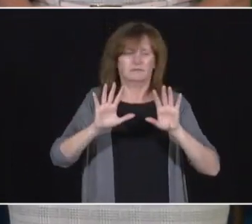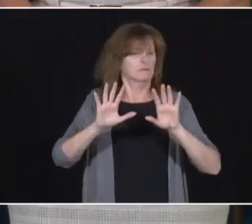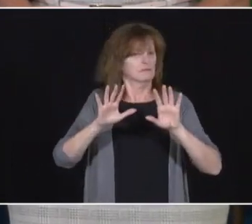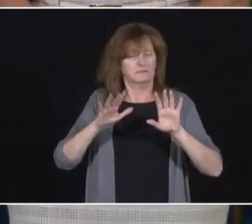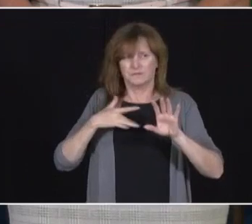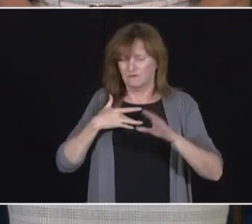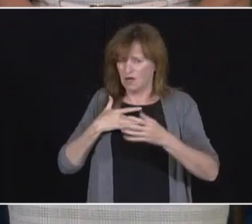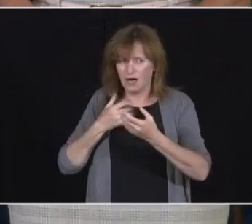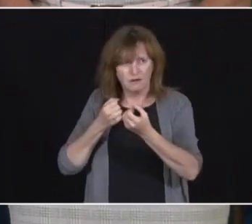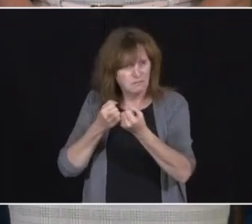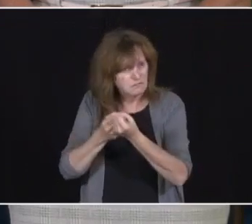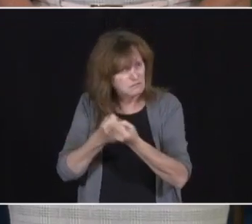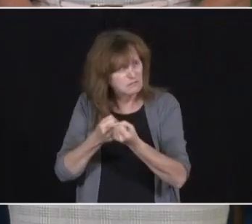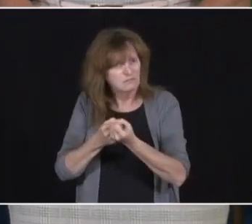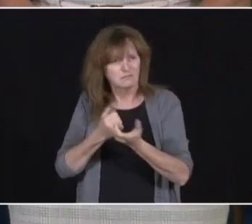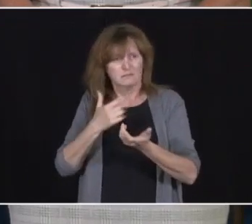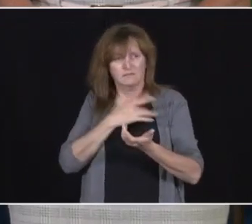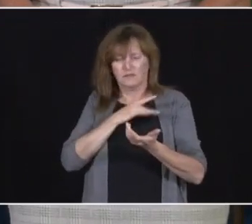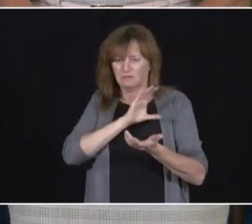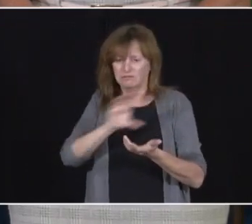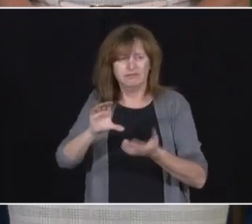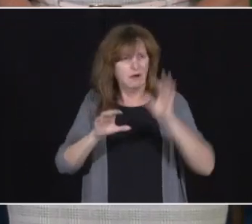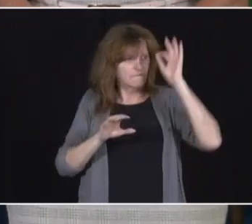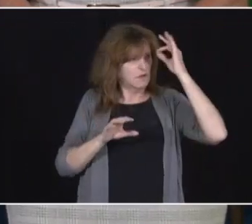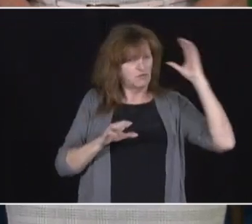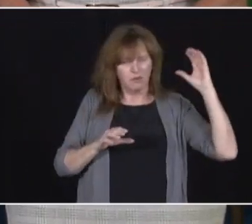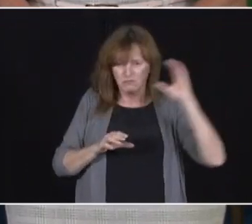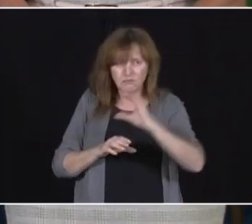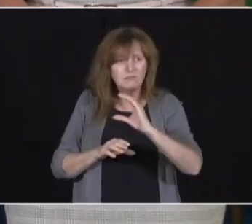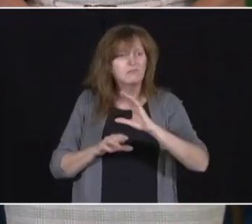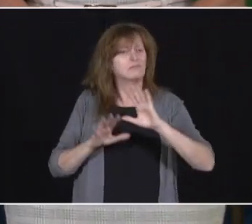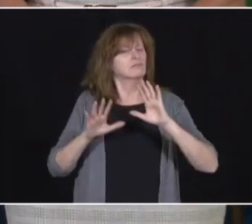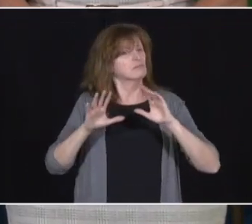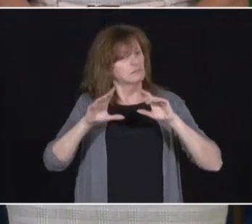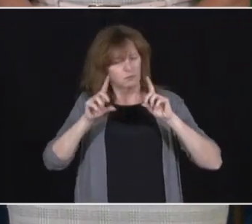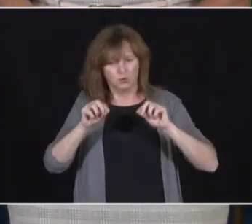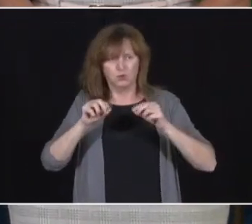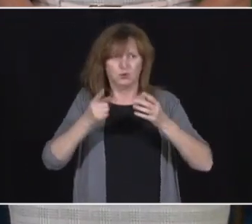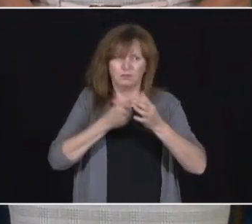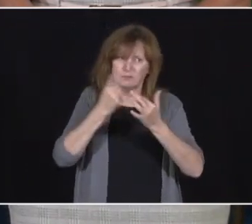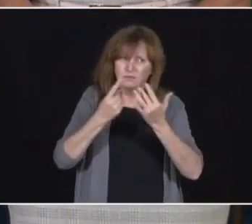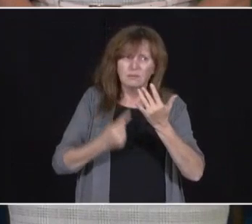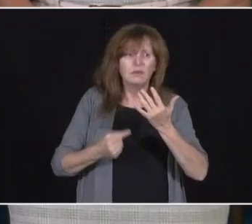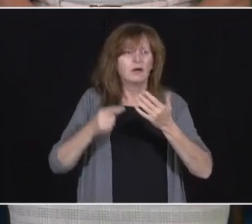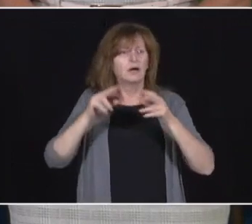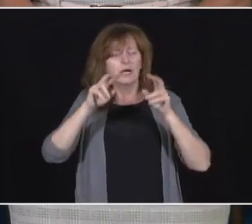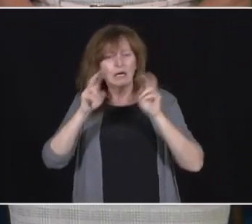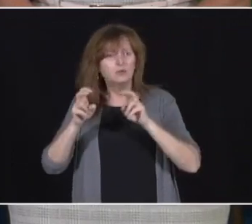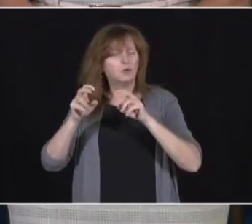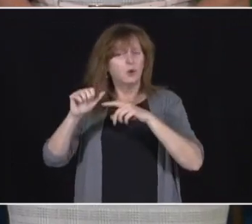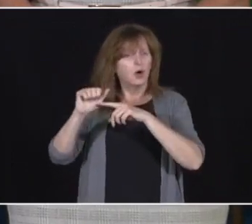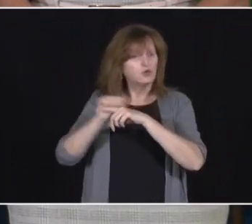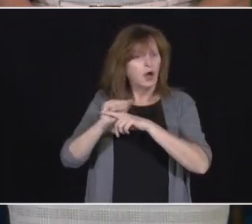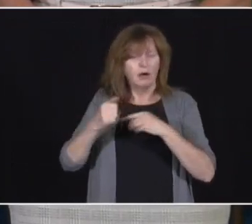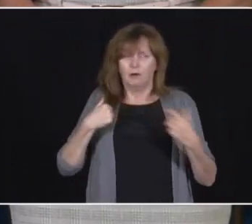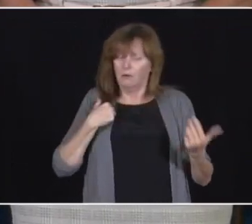you know, it is right or wrong, I just do not believe in cutting frontline police officers. I believe in supporting into the province or